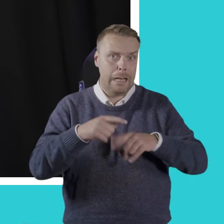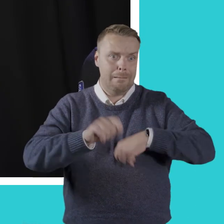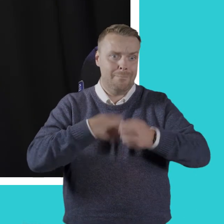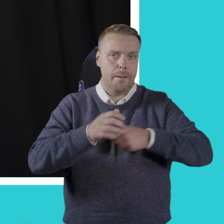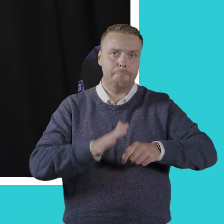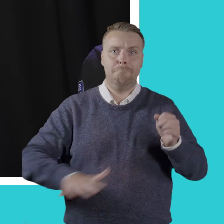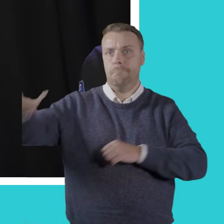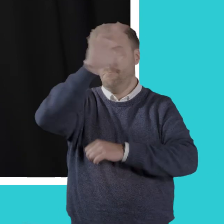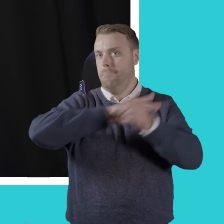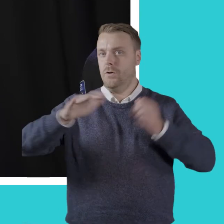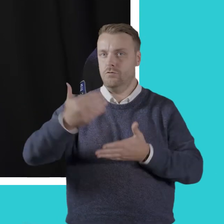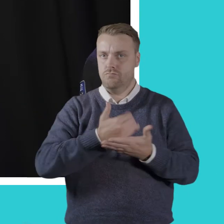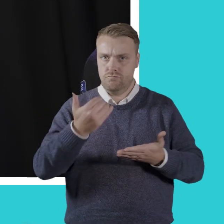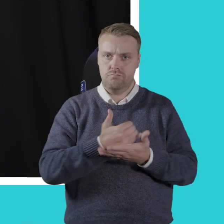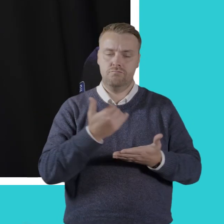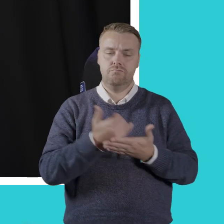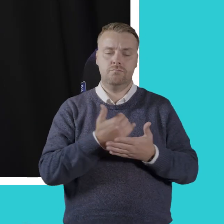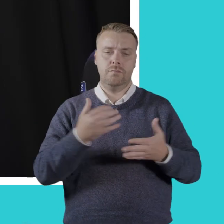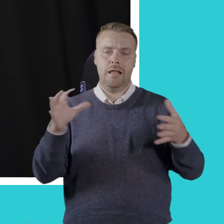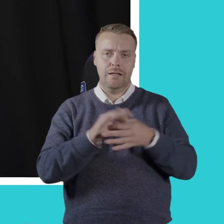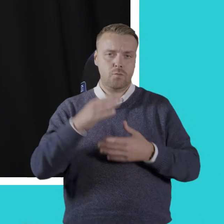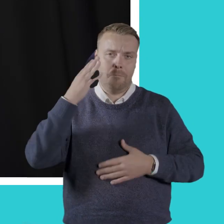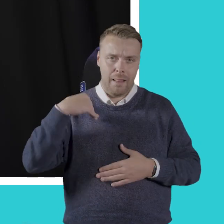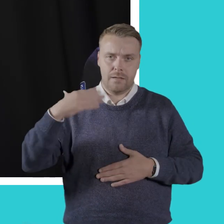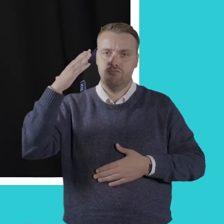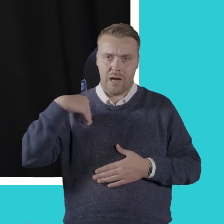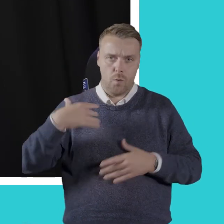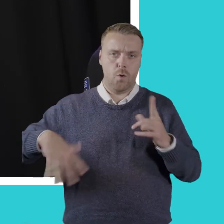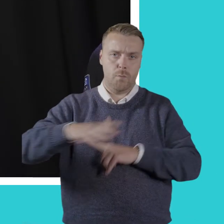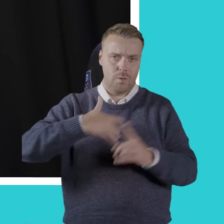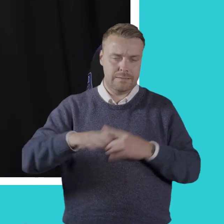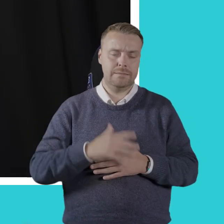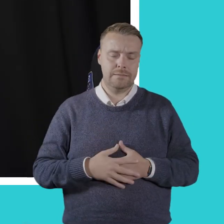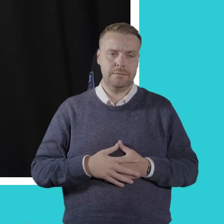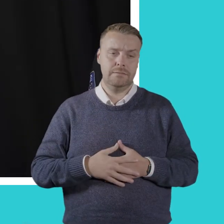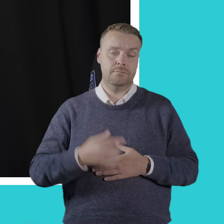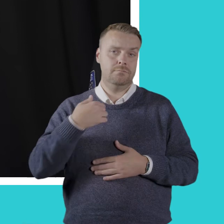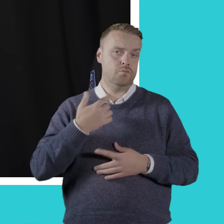lot of work around black and brown communities. I've been a community member of this for a few